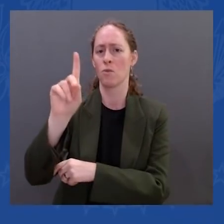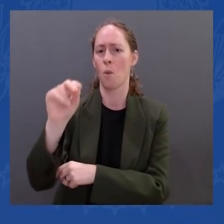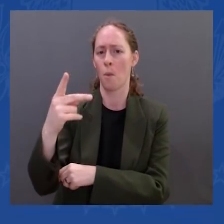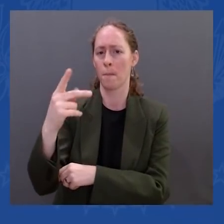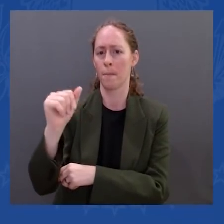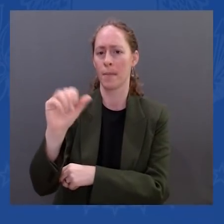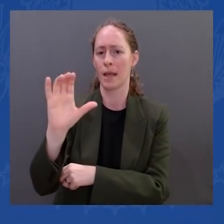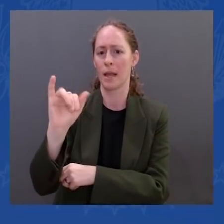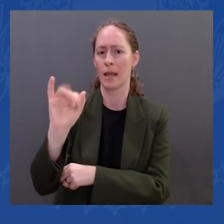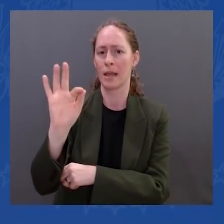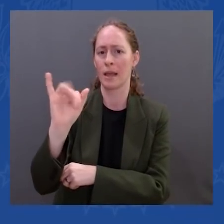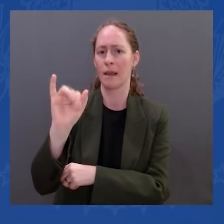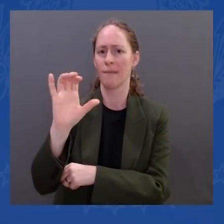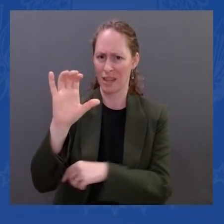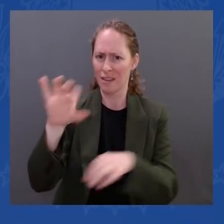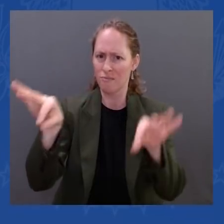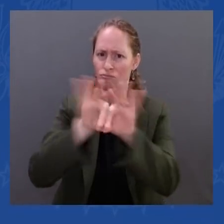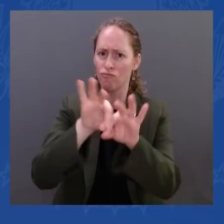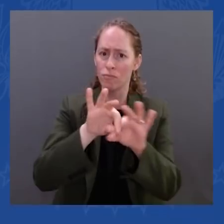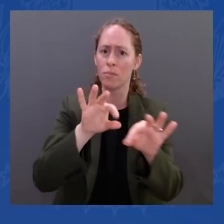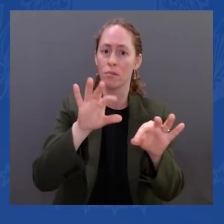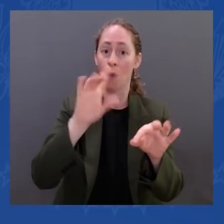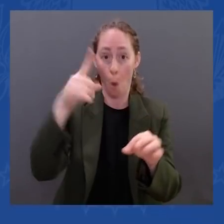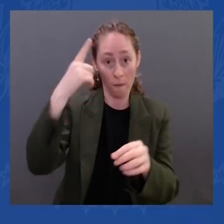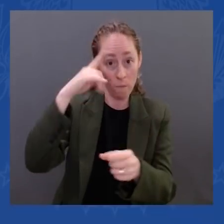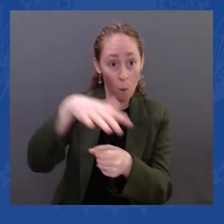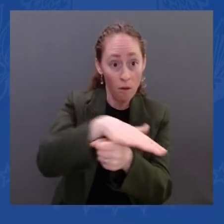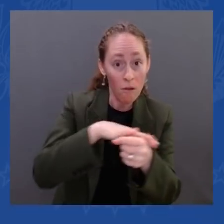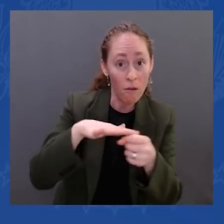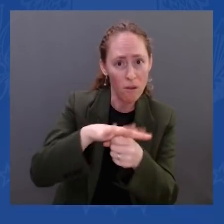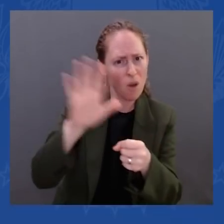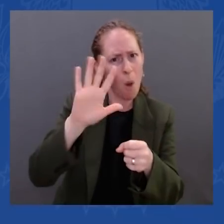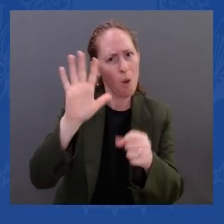are thought to take on leadership role.